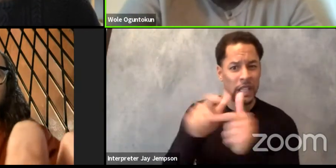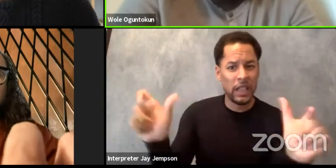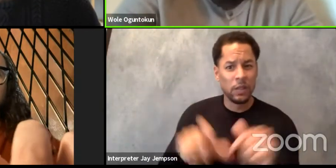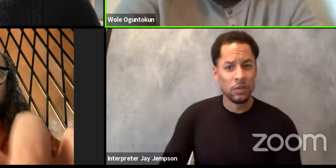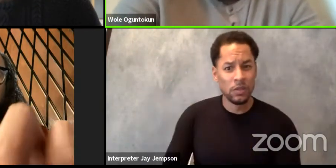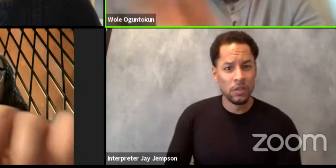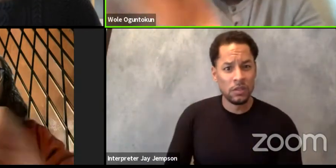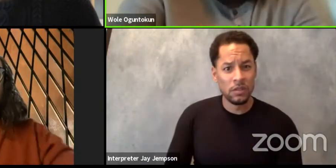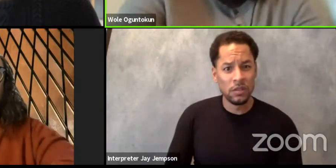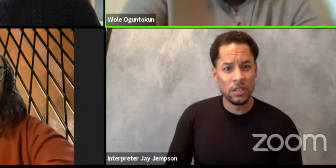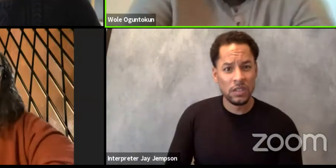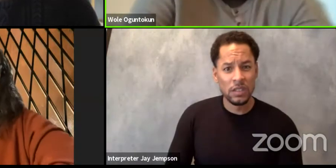250.